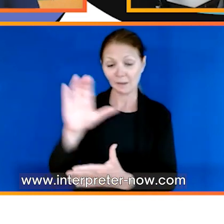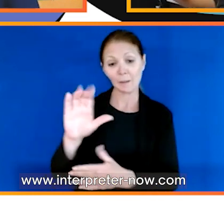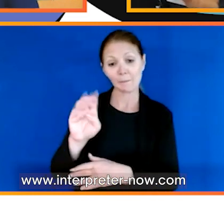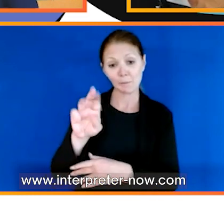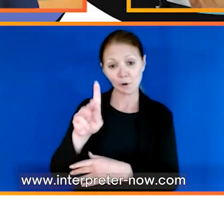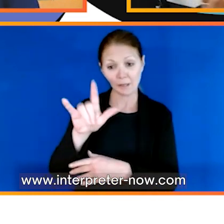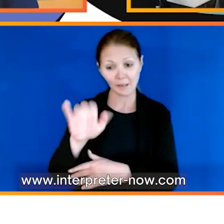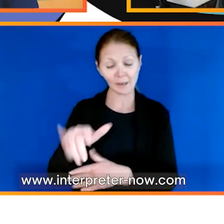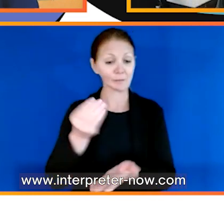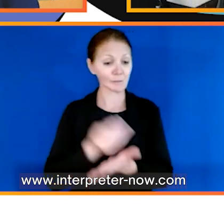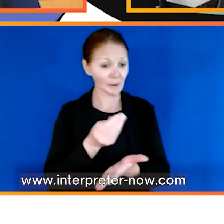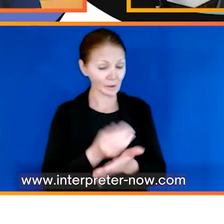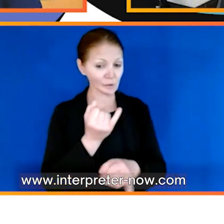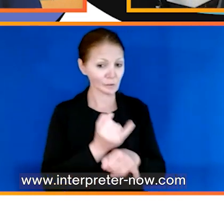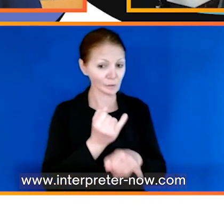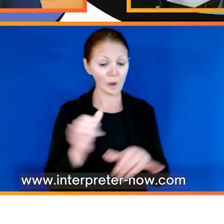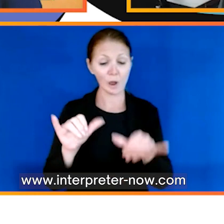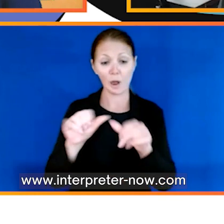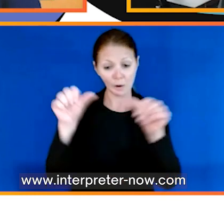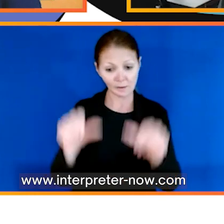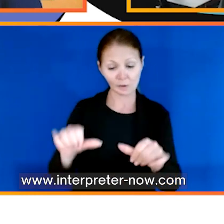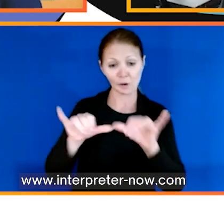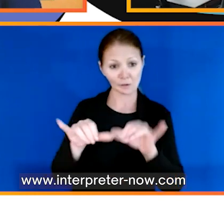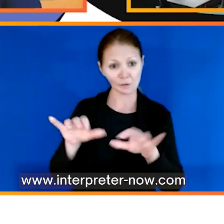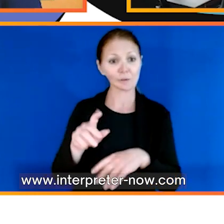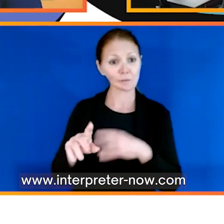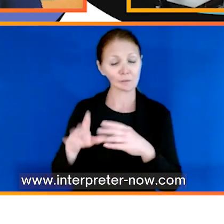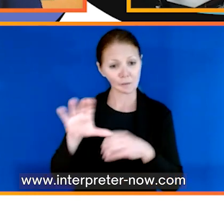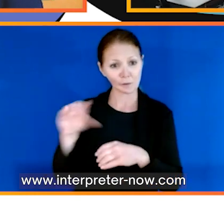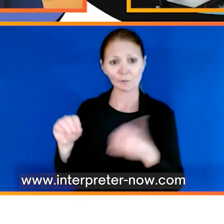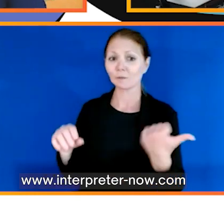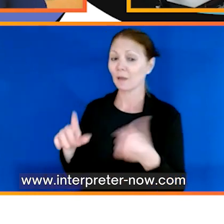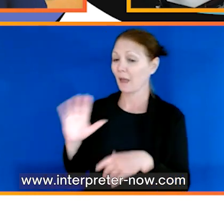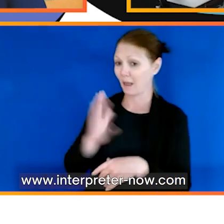McKinley, our colleagues and friends at Indeed as well.